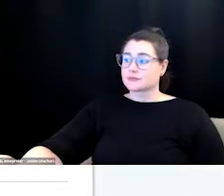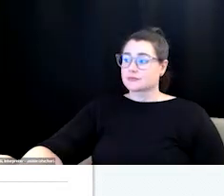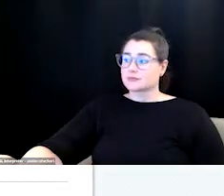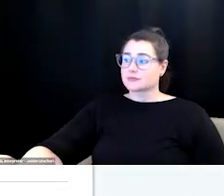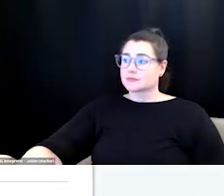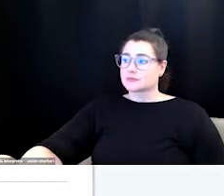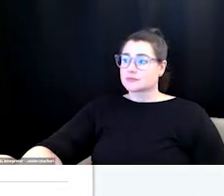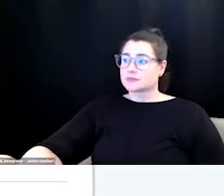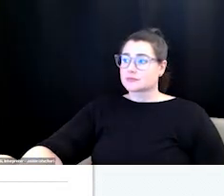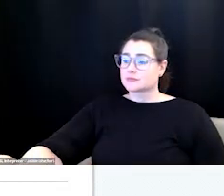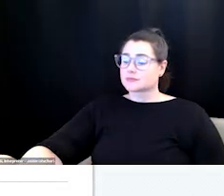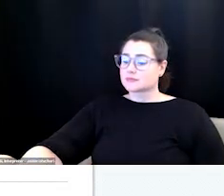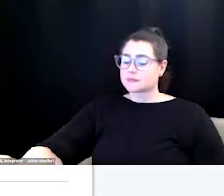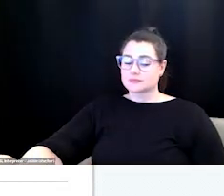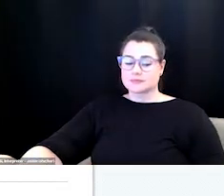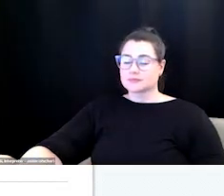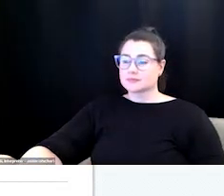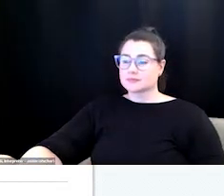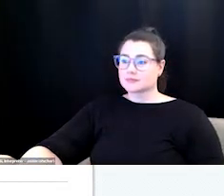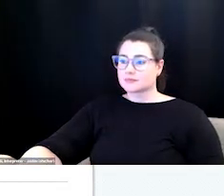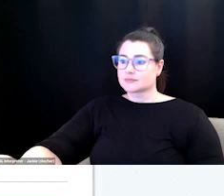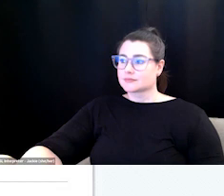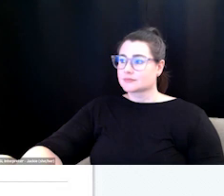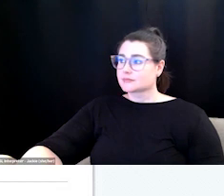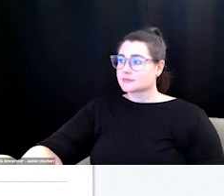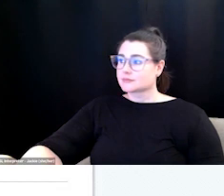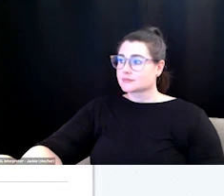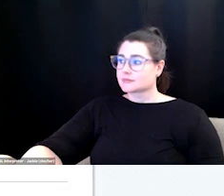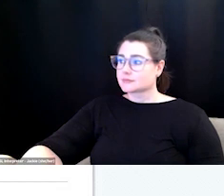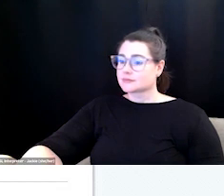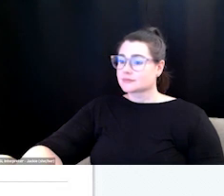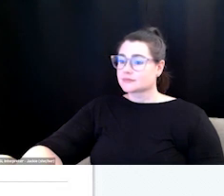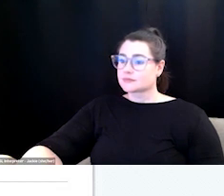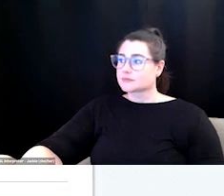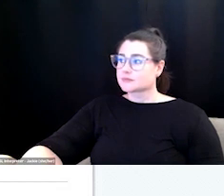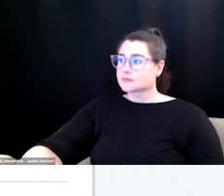And then, on the Compliance Status, you'll see the text and an icon updated.